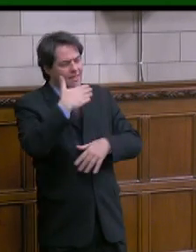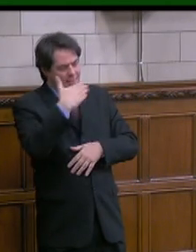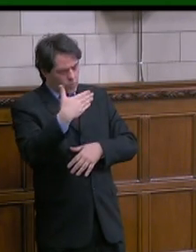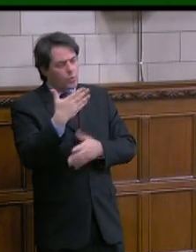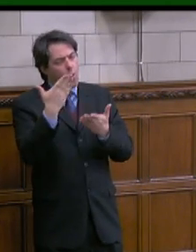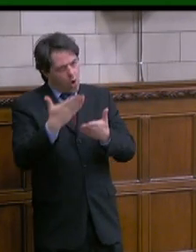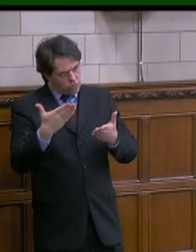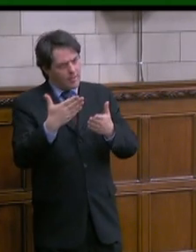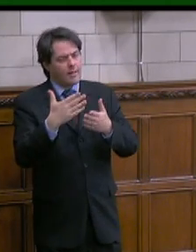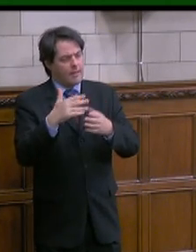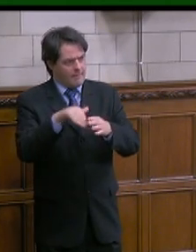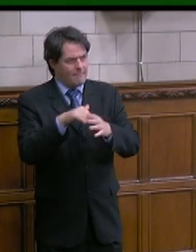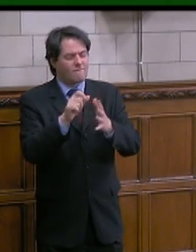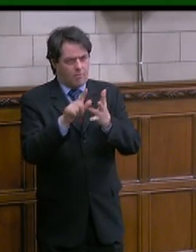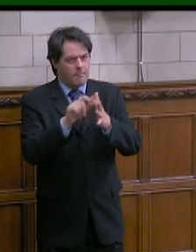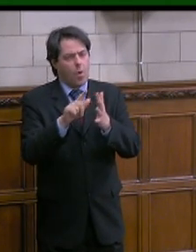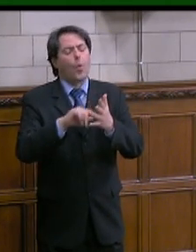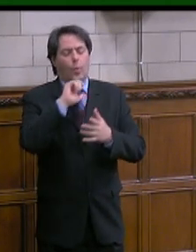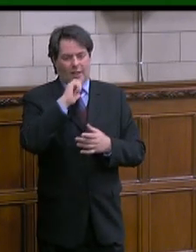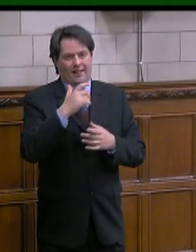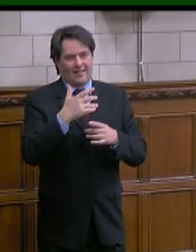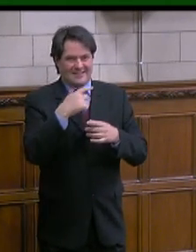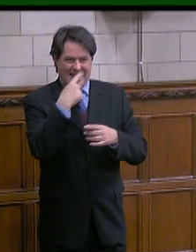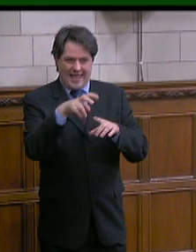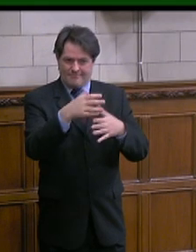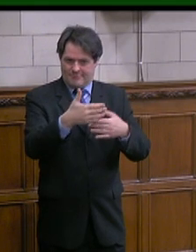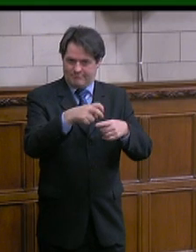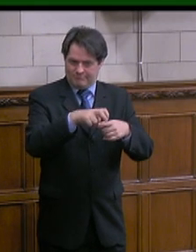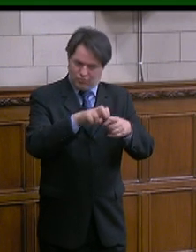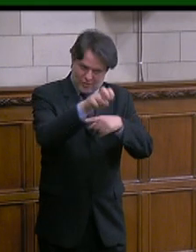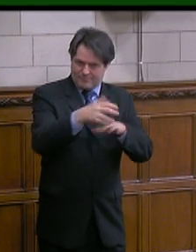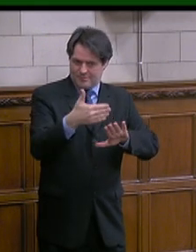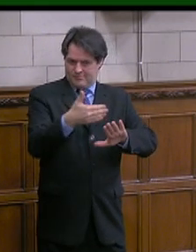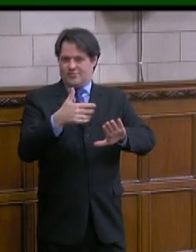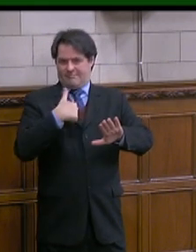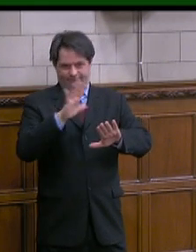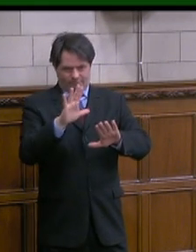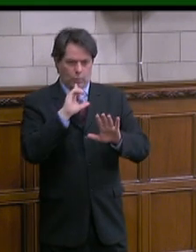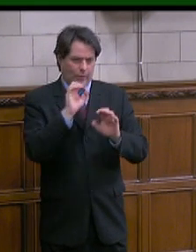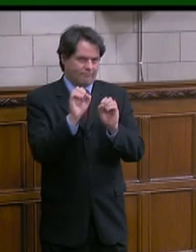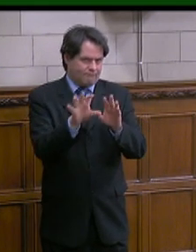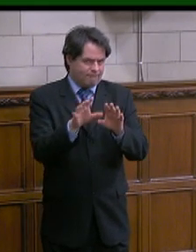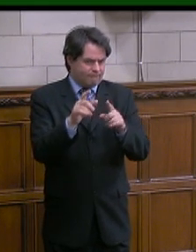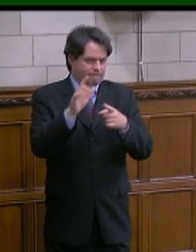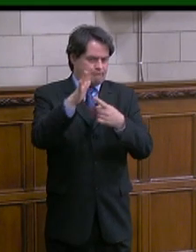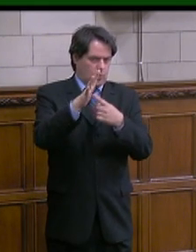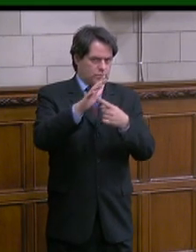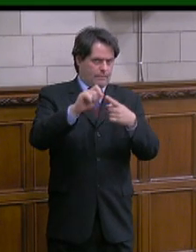Gentleman pre-empts what I was about to say. He makes an important point and I will address it. Hon.